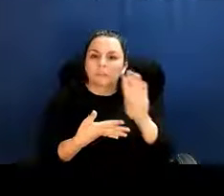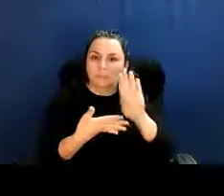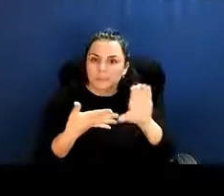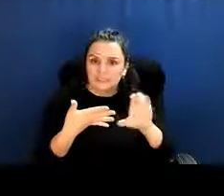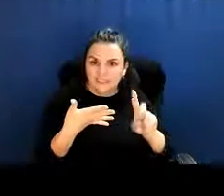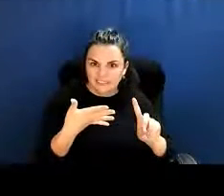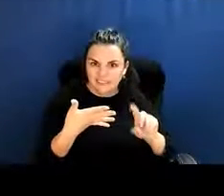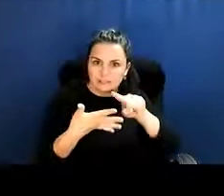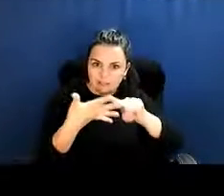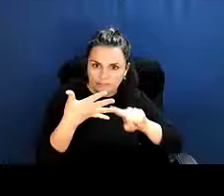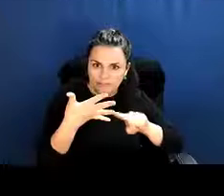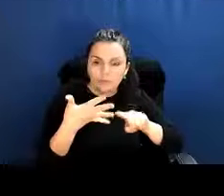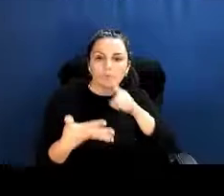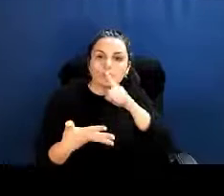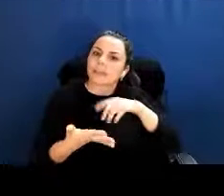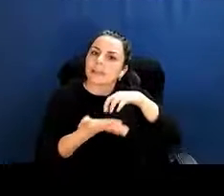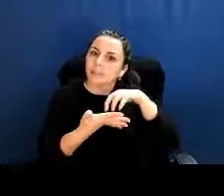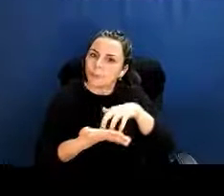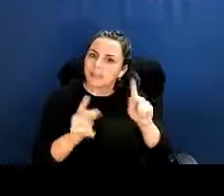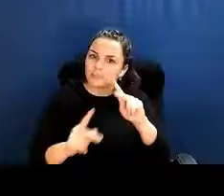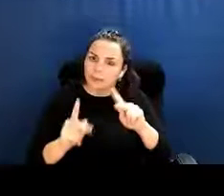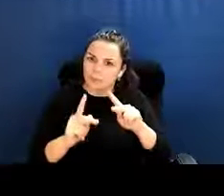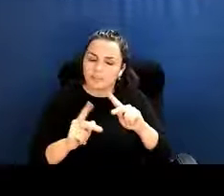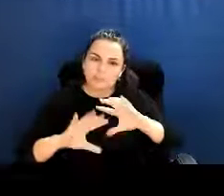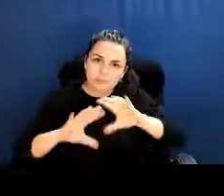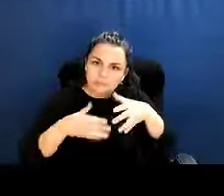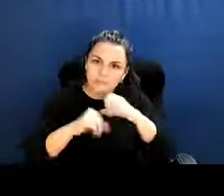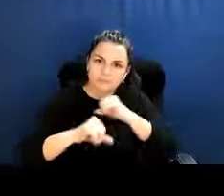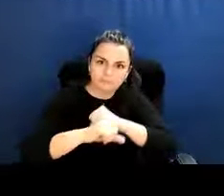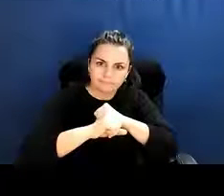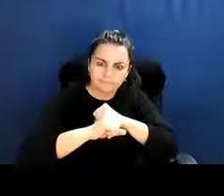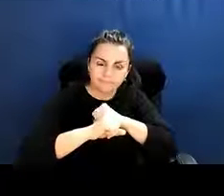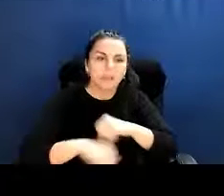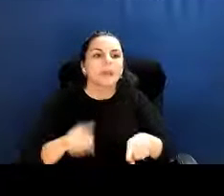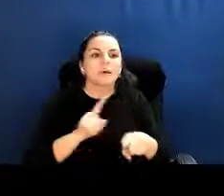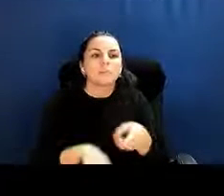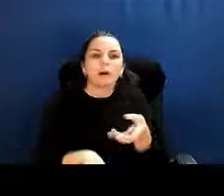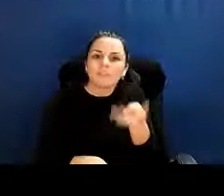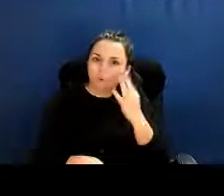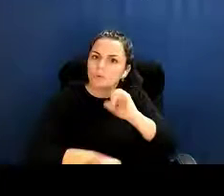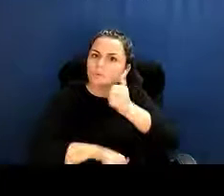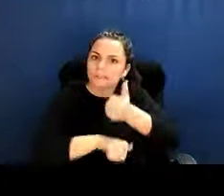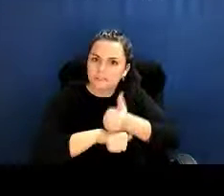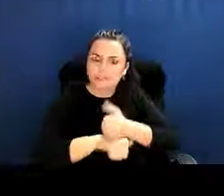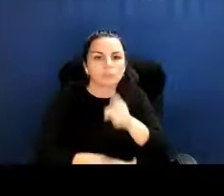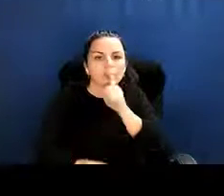So part A provides the foundation sets of regulations, the baseline sets of regulations